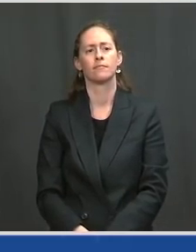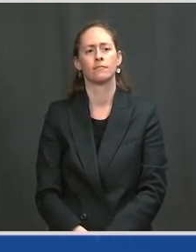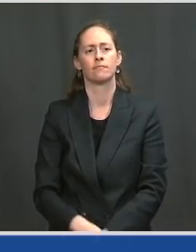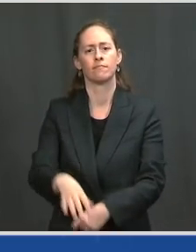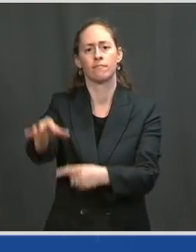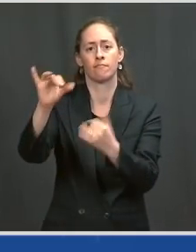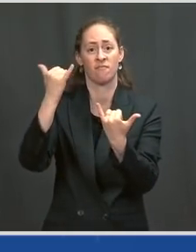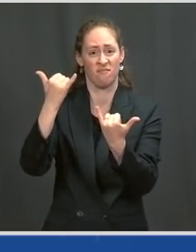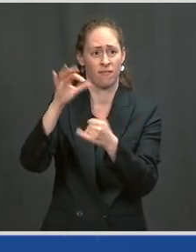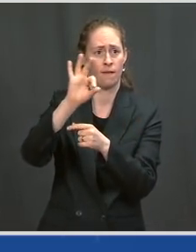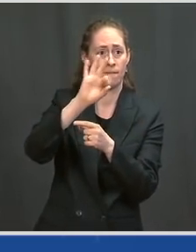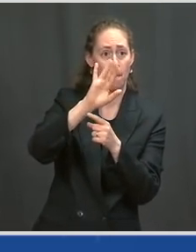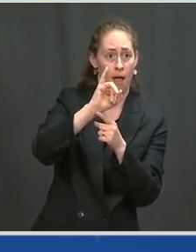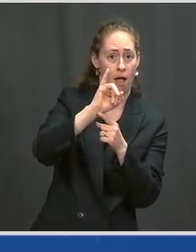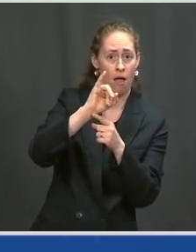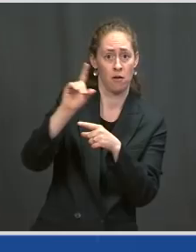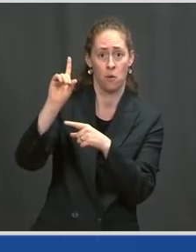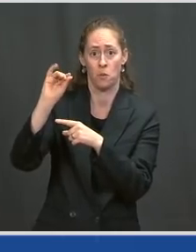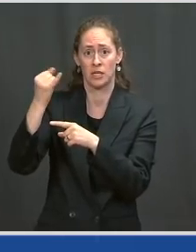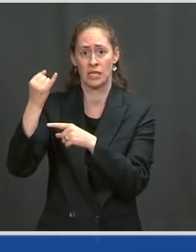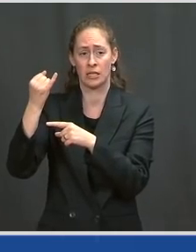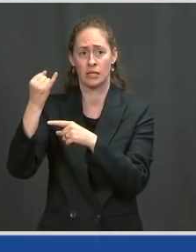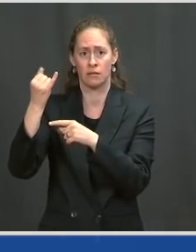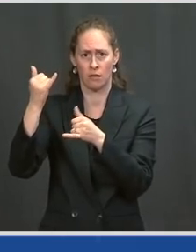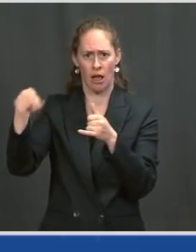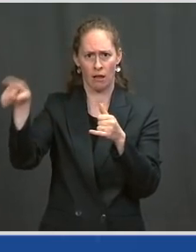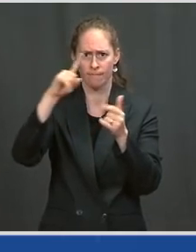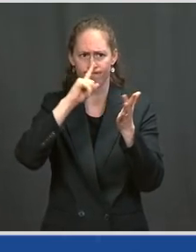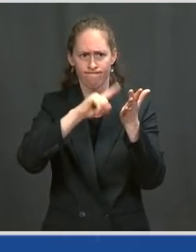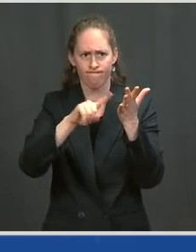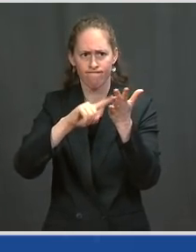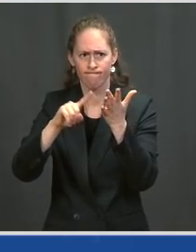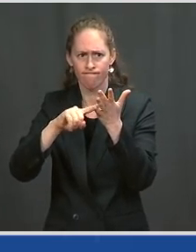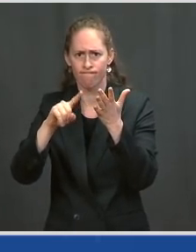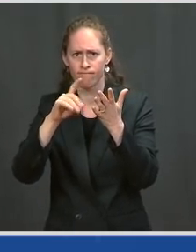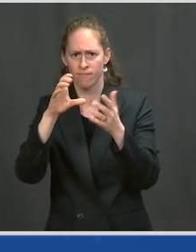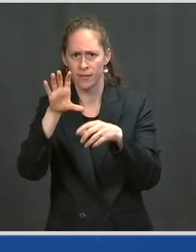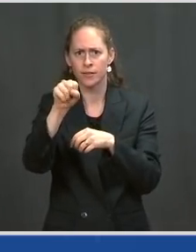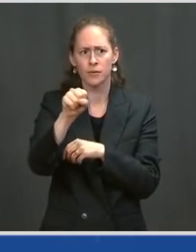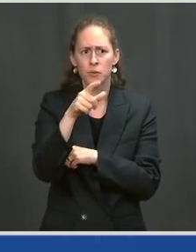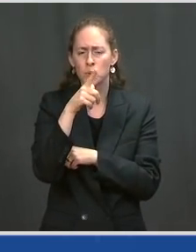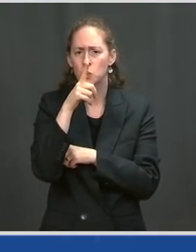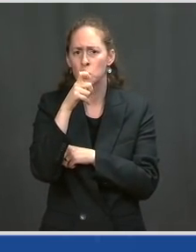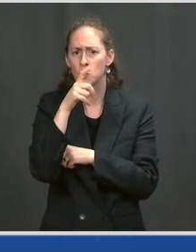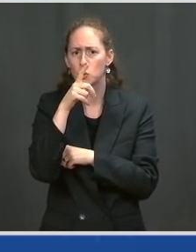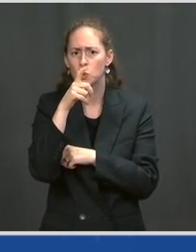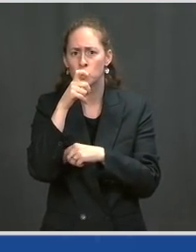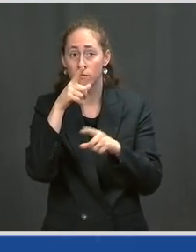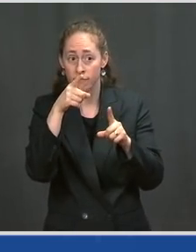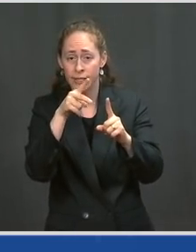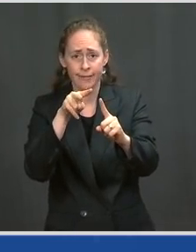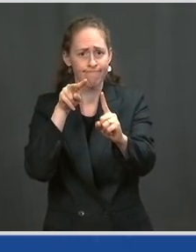and prosecute ransomware criminals. And my administration will be pursuing a global effort